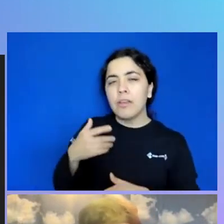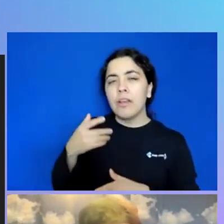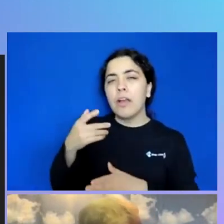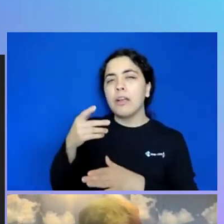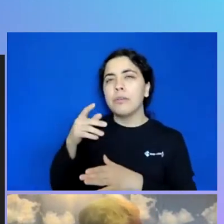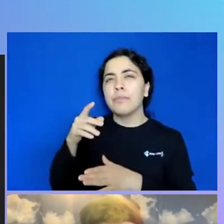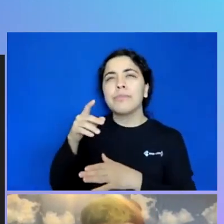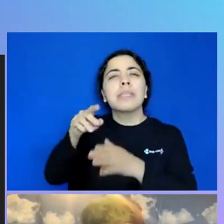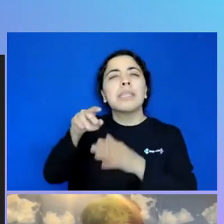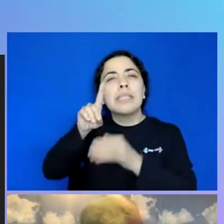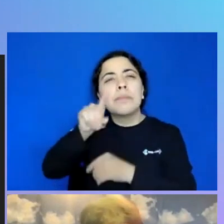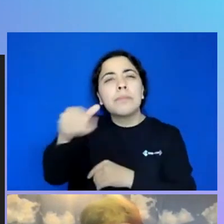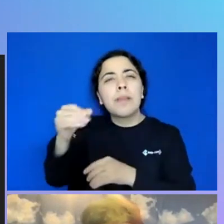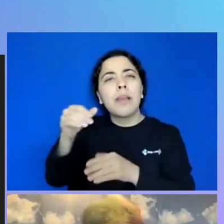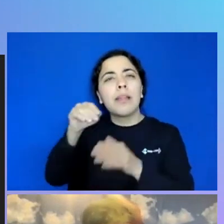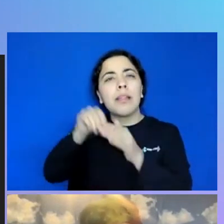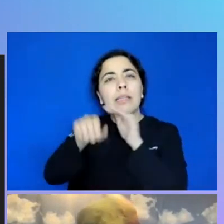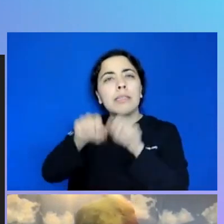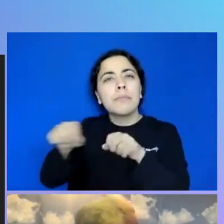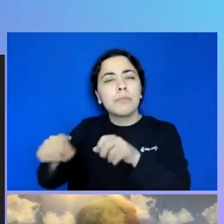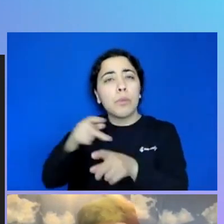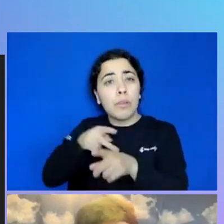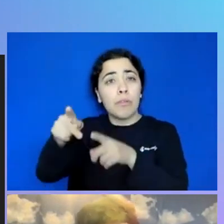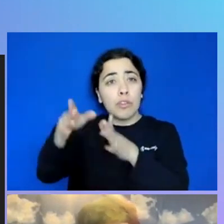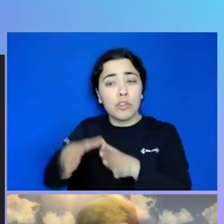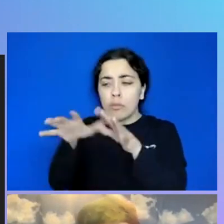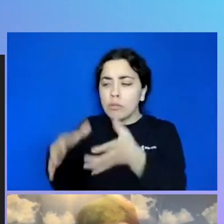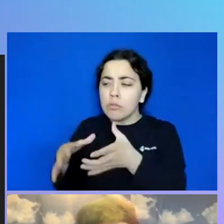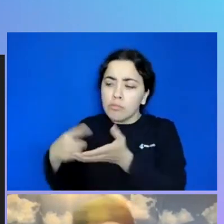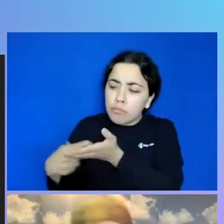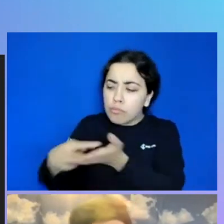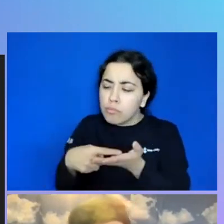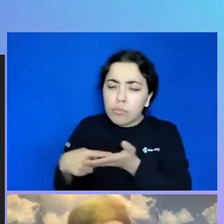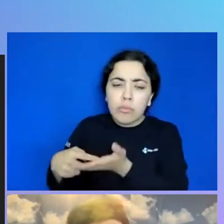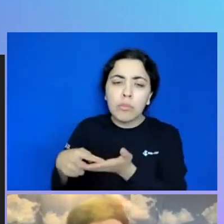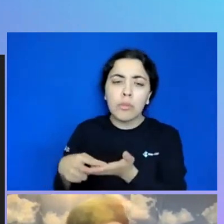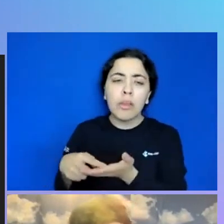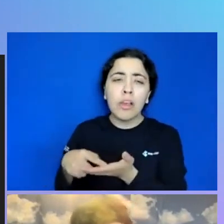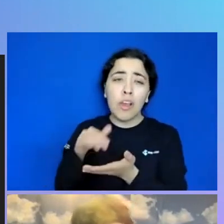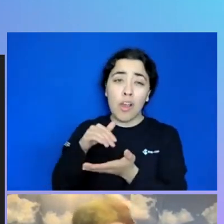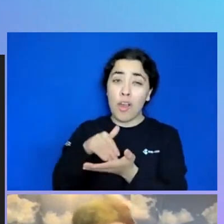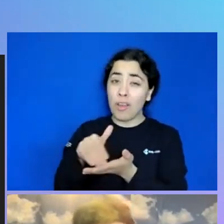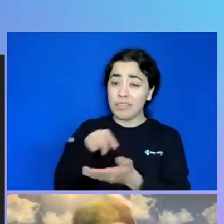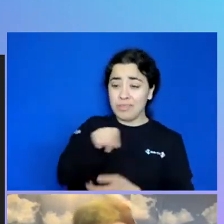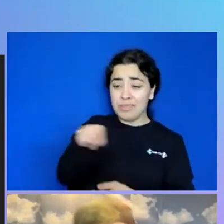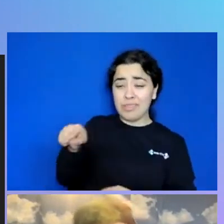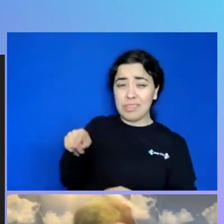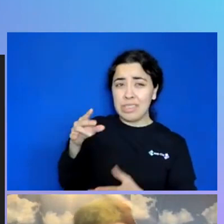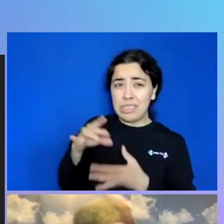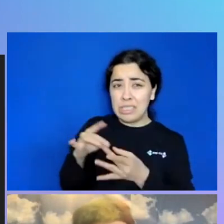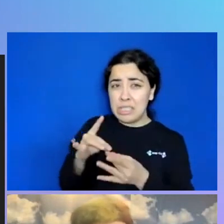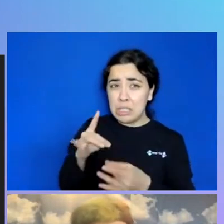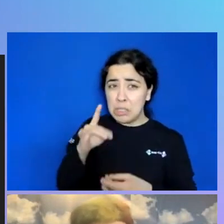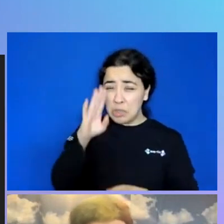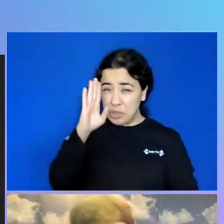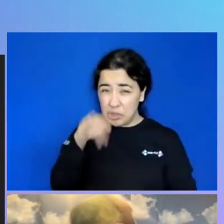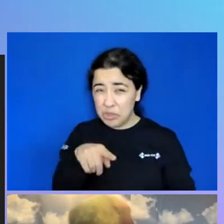my social circle, and a lot of them say, you know, I don't know many people that are disabled